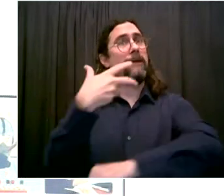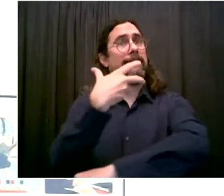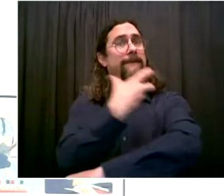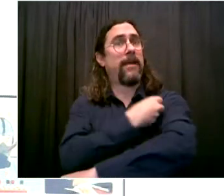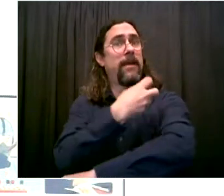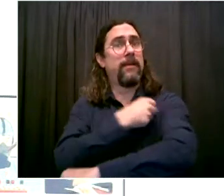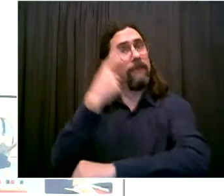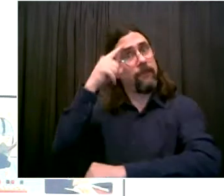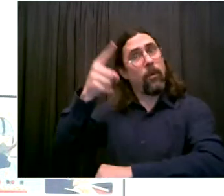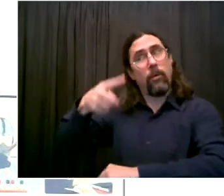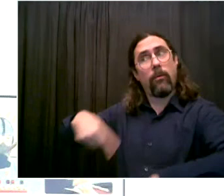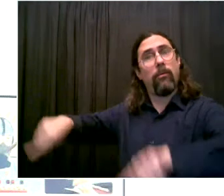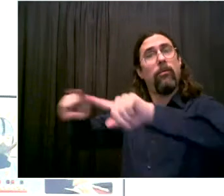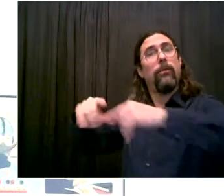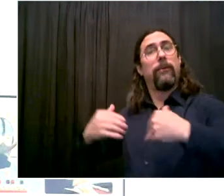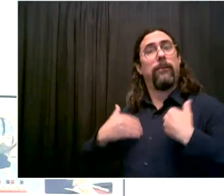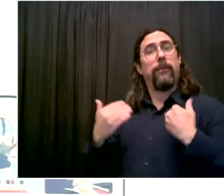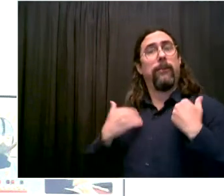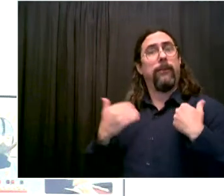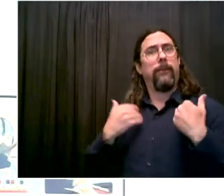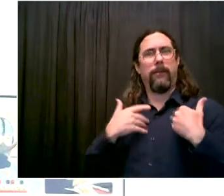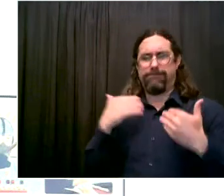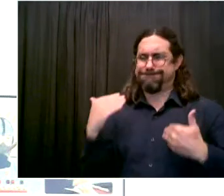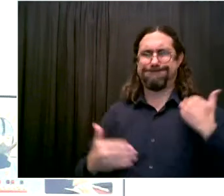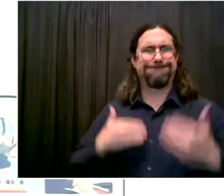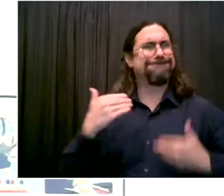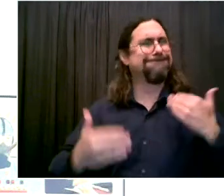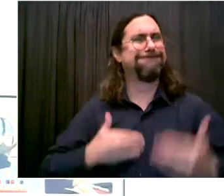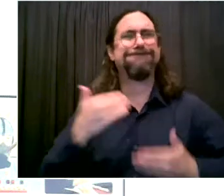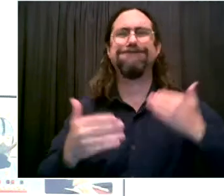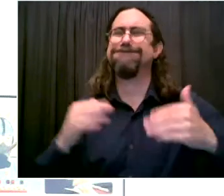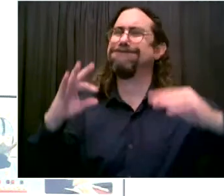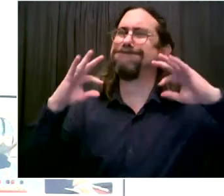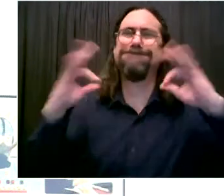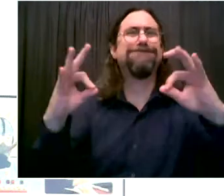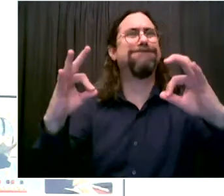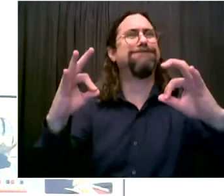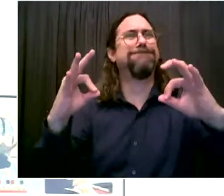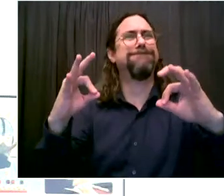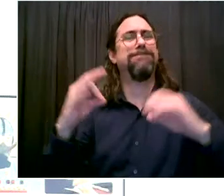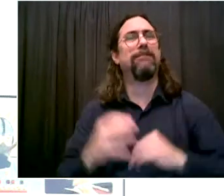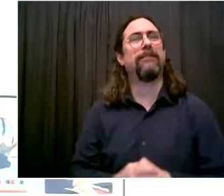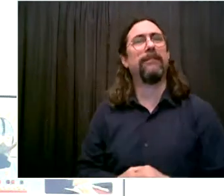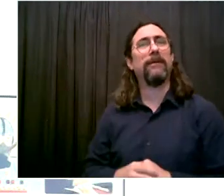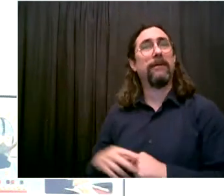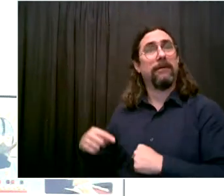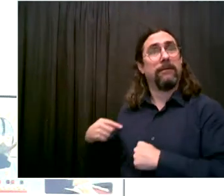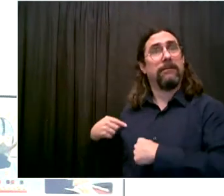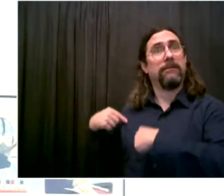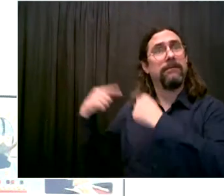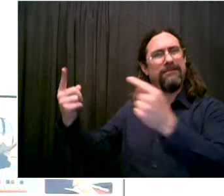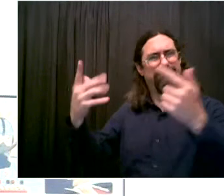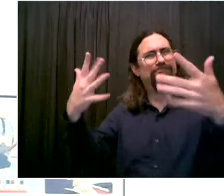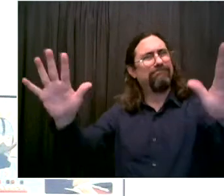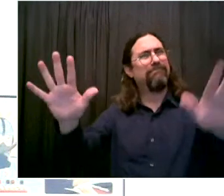CHILDREN AND ADOLENA OF LAST WEEK. WE HAVE SURPASSED